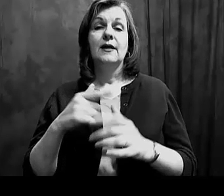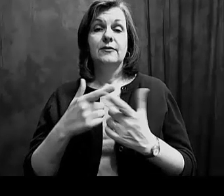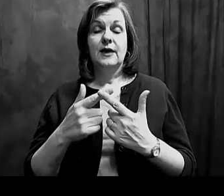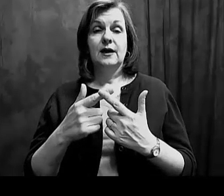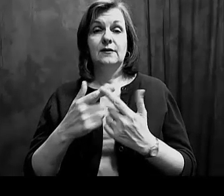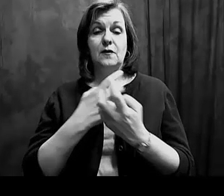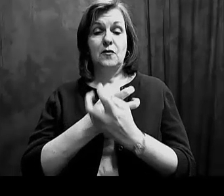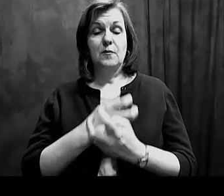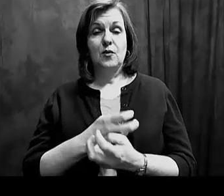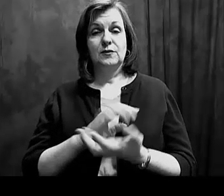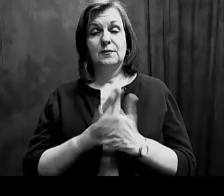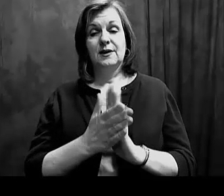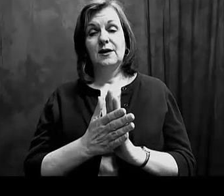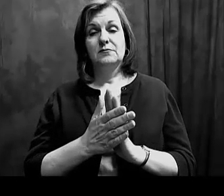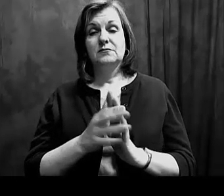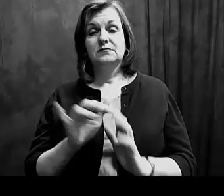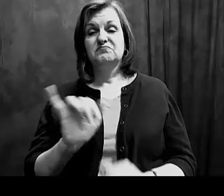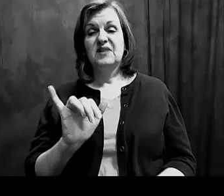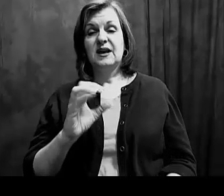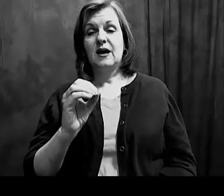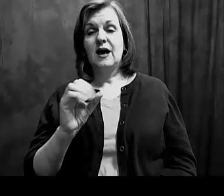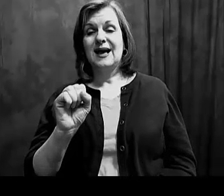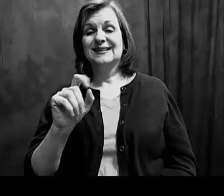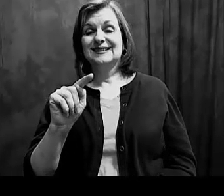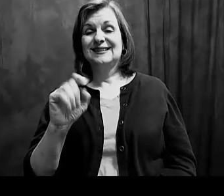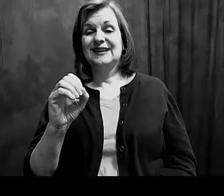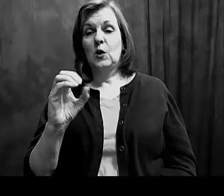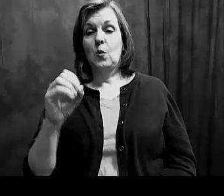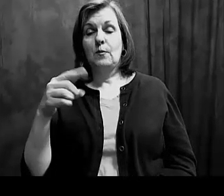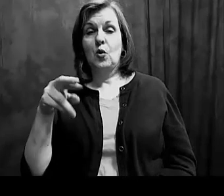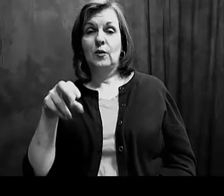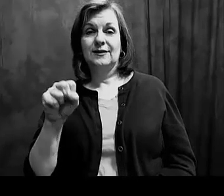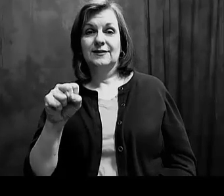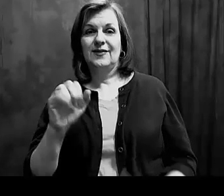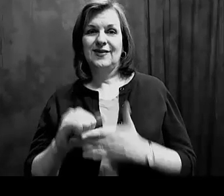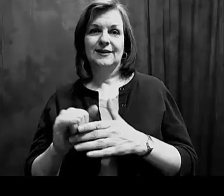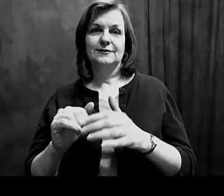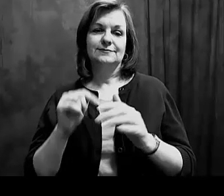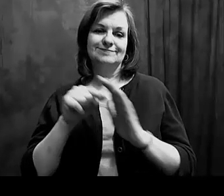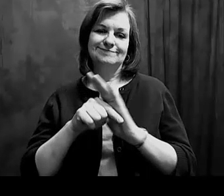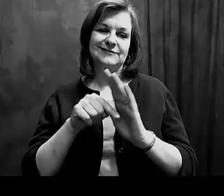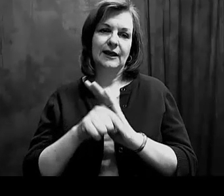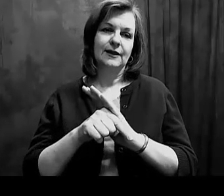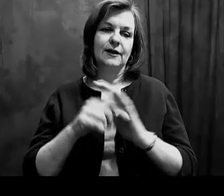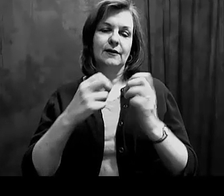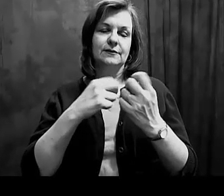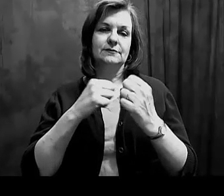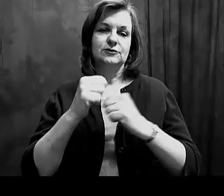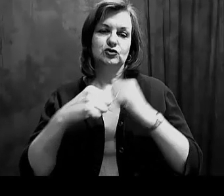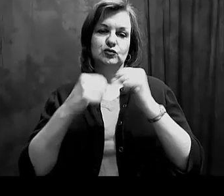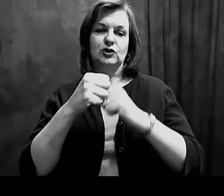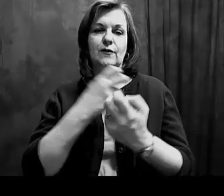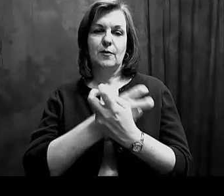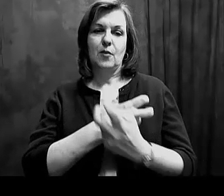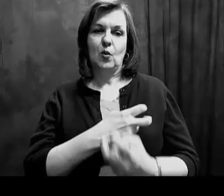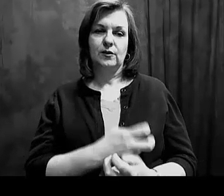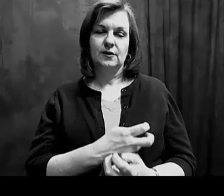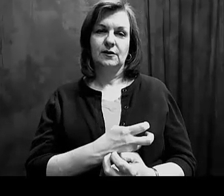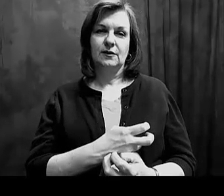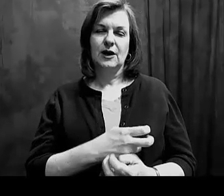starting so this is essentially excessive killing are breaking down of the bone structure and we usually don't talk about it